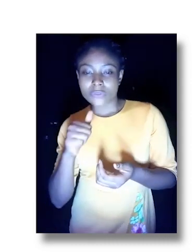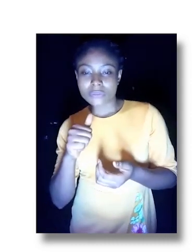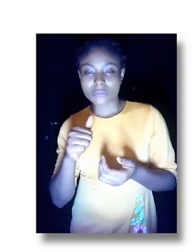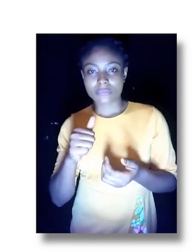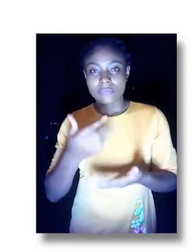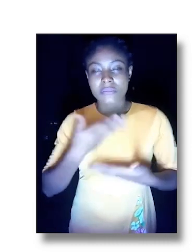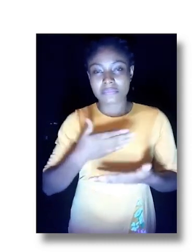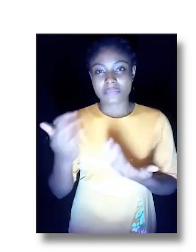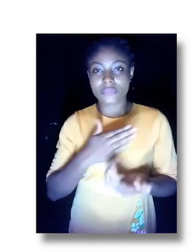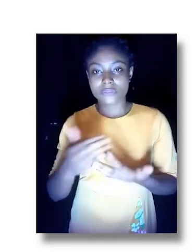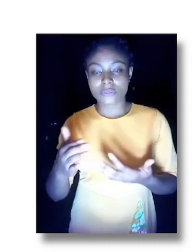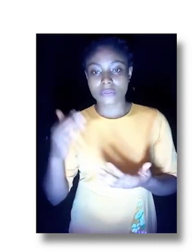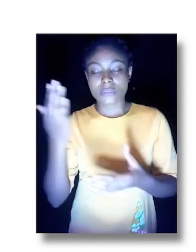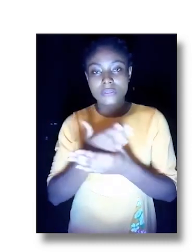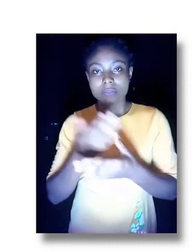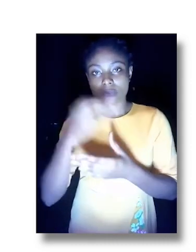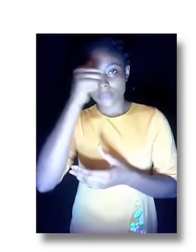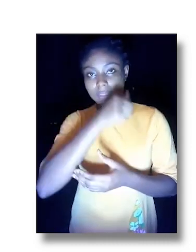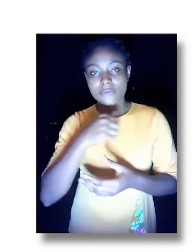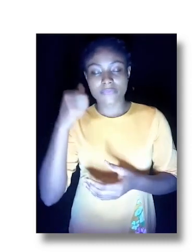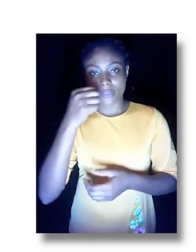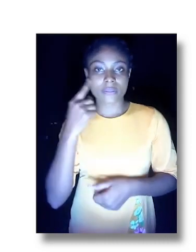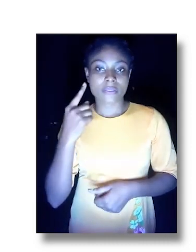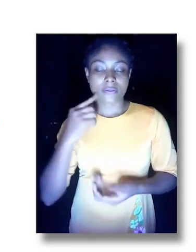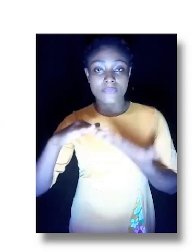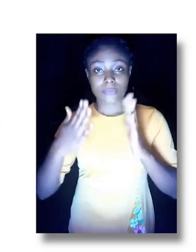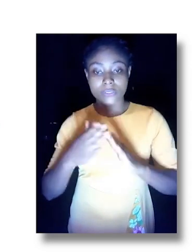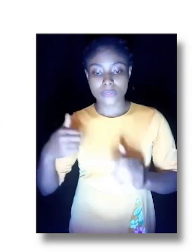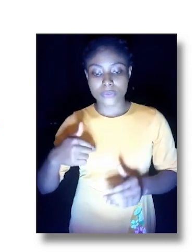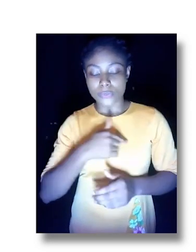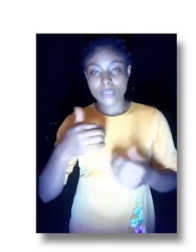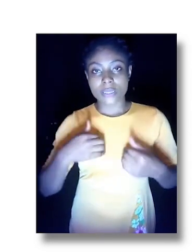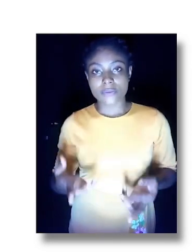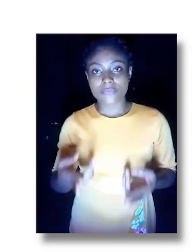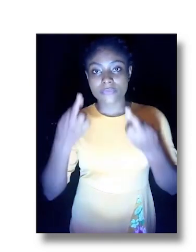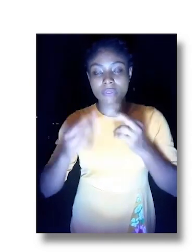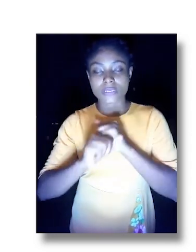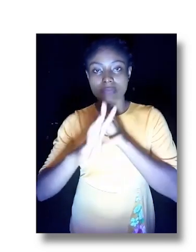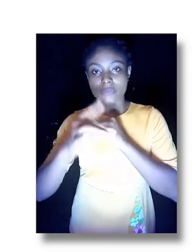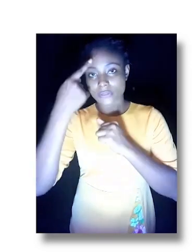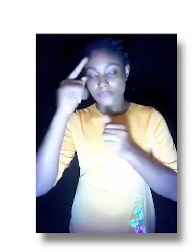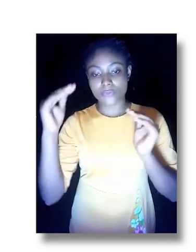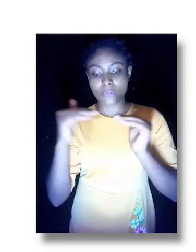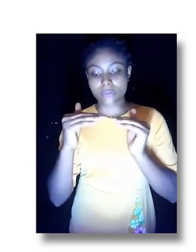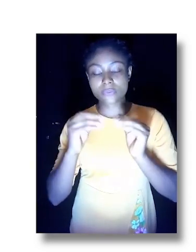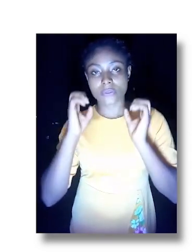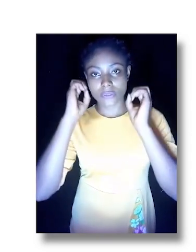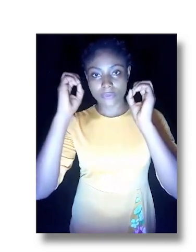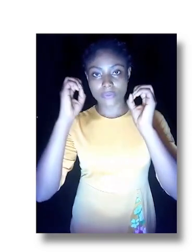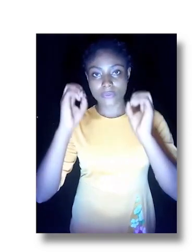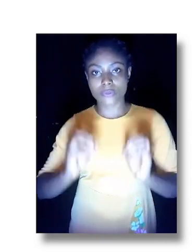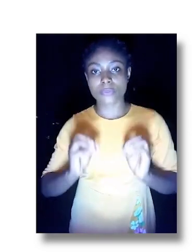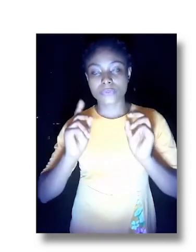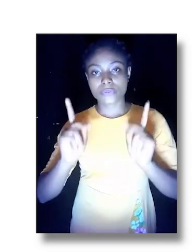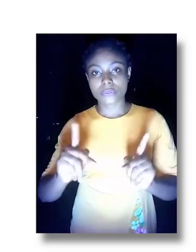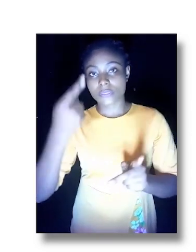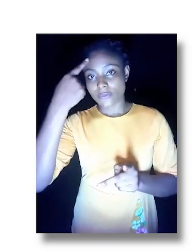advocacy for a lot of issues, unpleasant issues troubling the African Deaf community - we